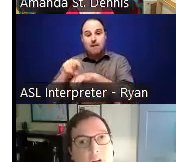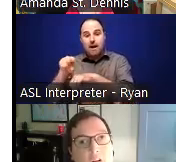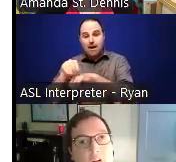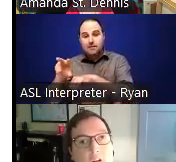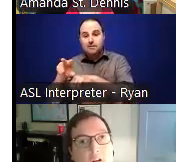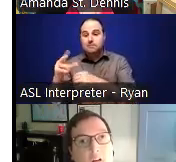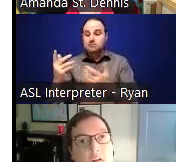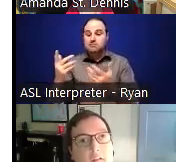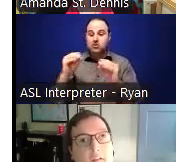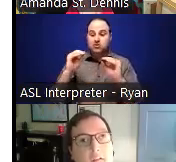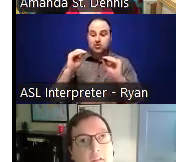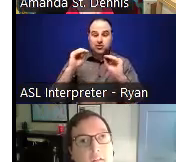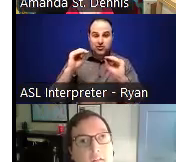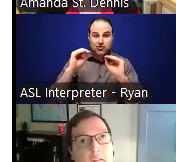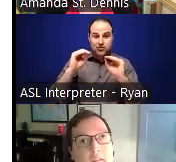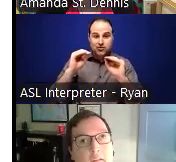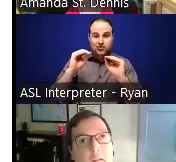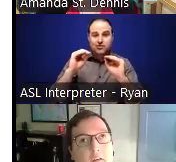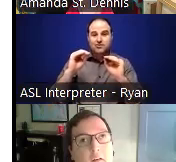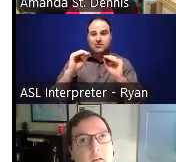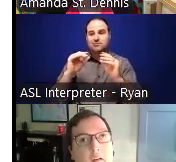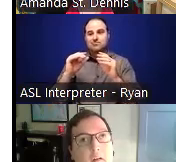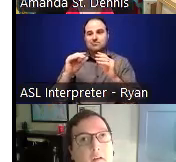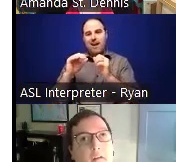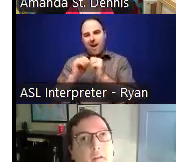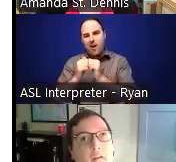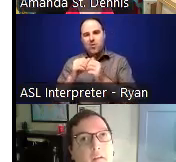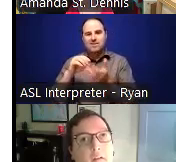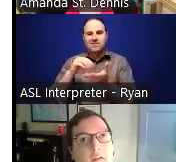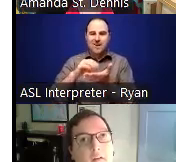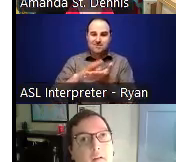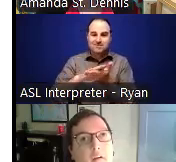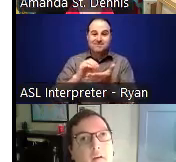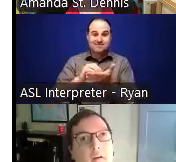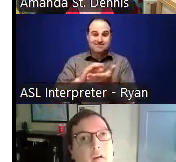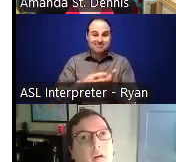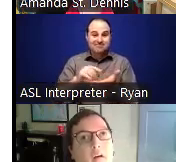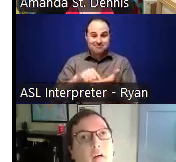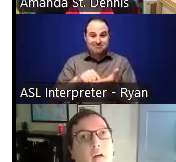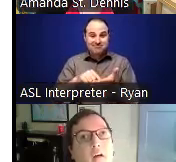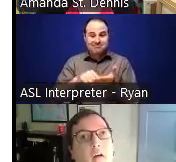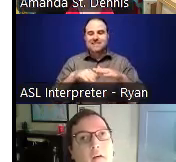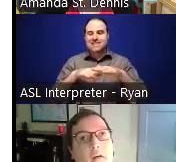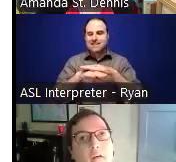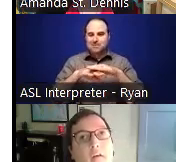how to make documents accessible and a lot of times go through and make those changes